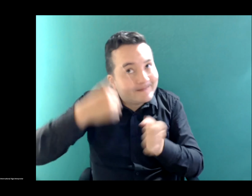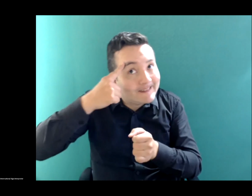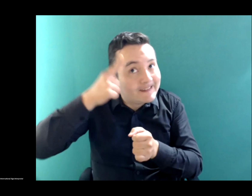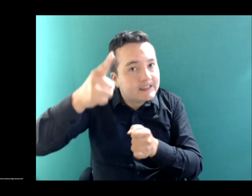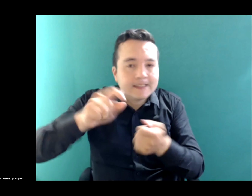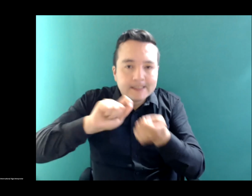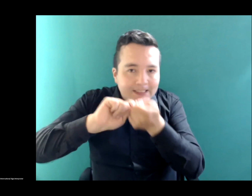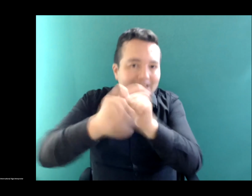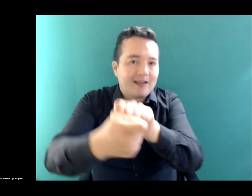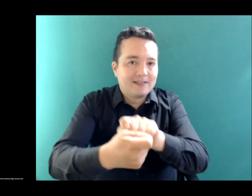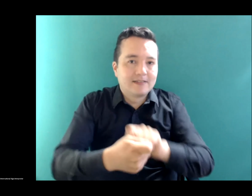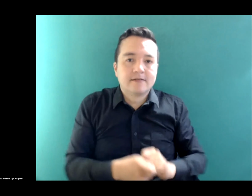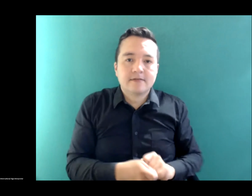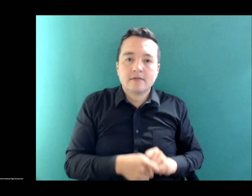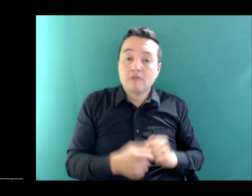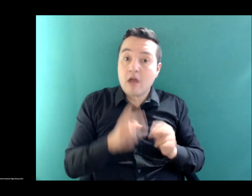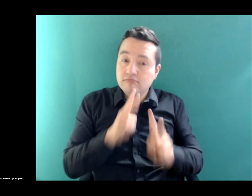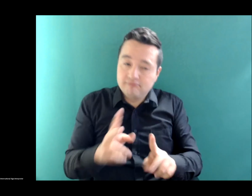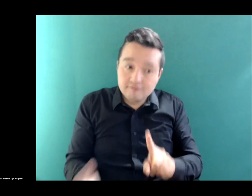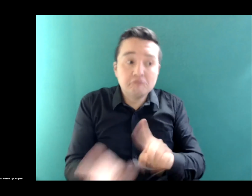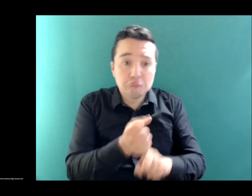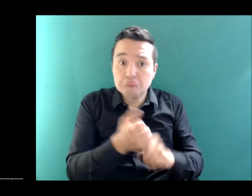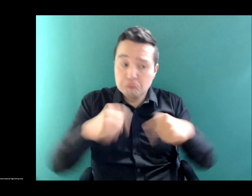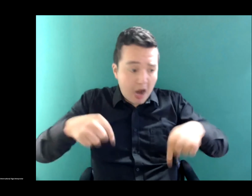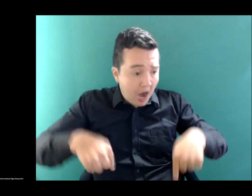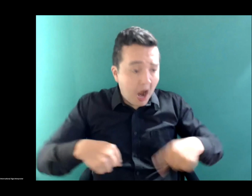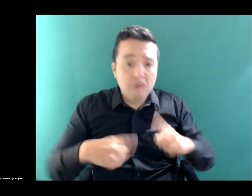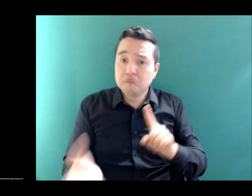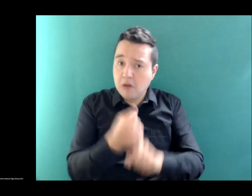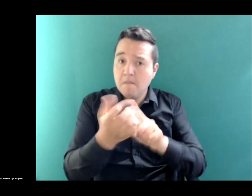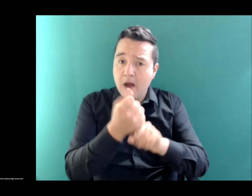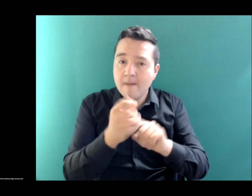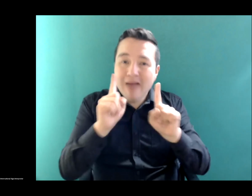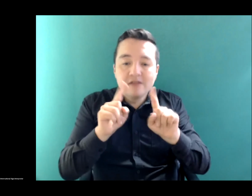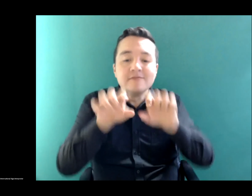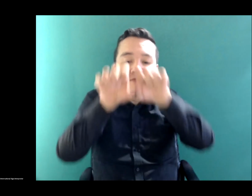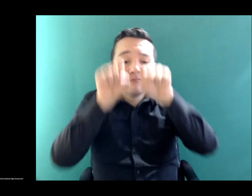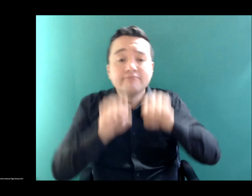Put every effort and everybody together at the same table to try to change the situation.